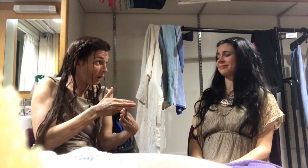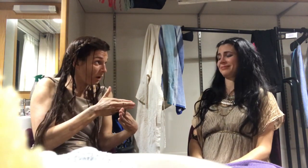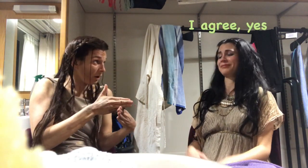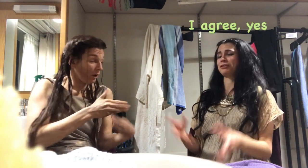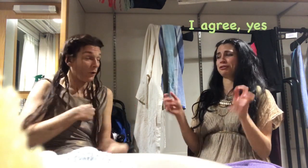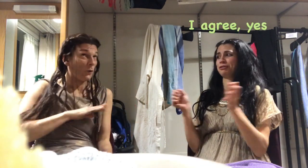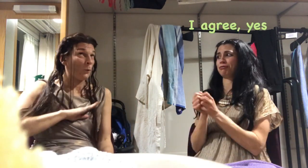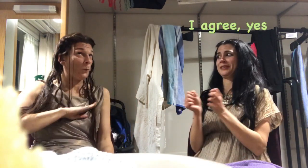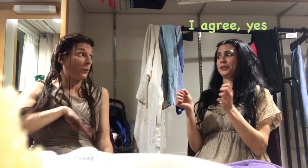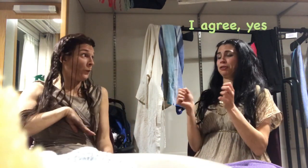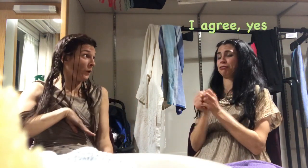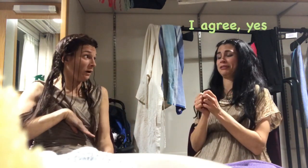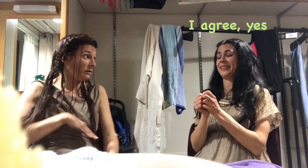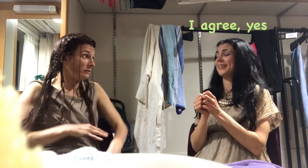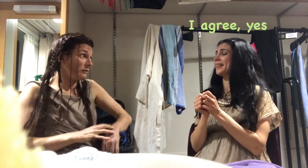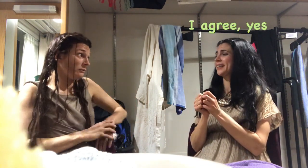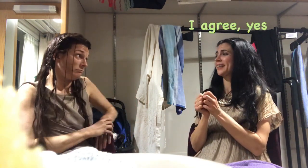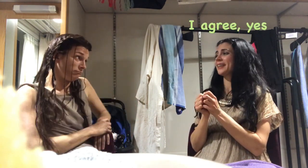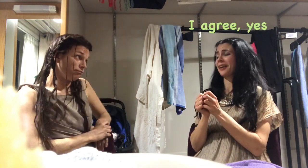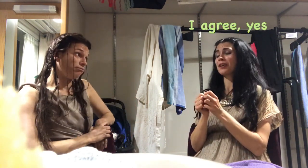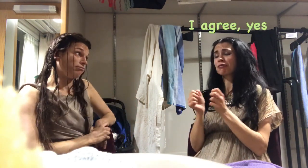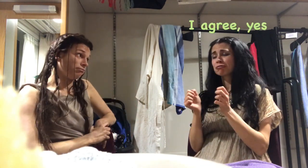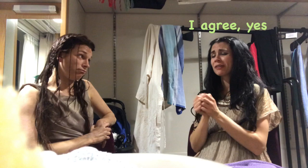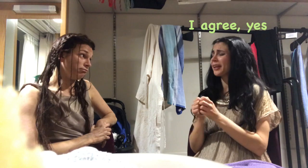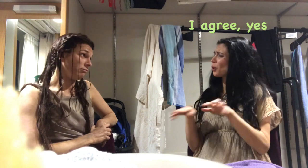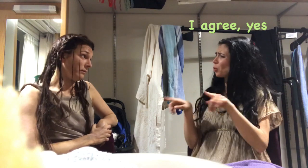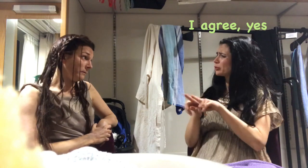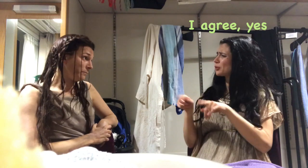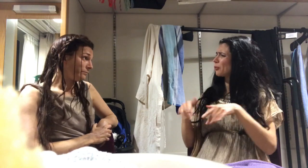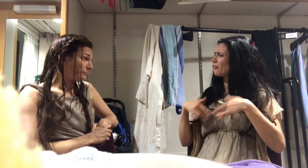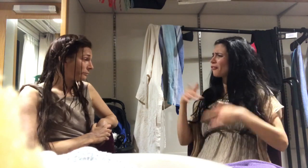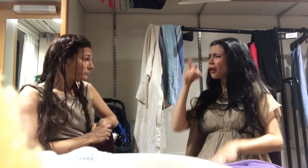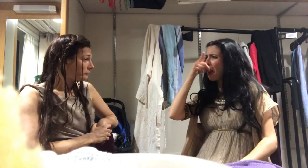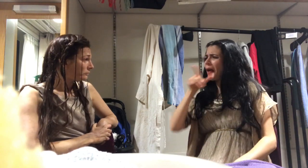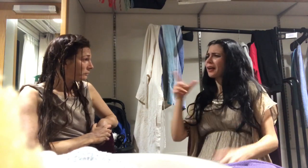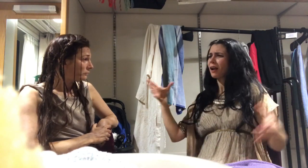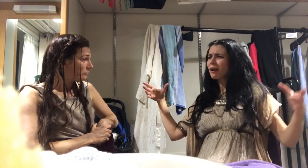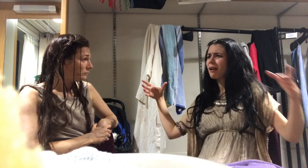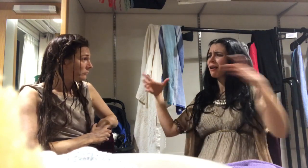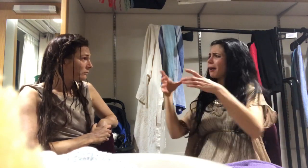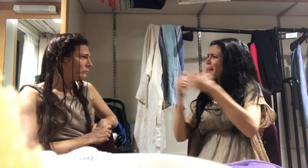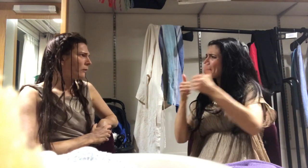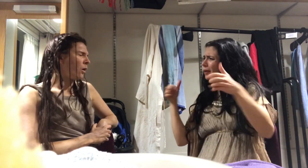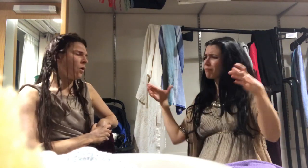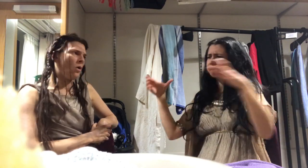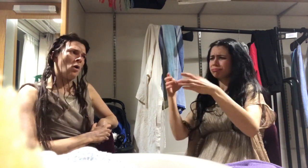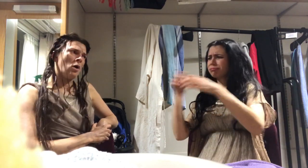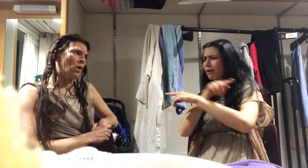Phew! A relief! Also I feel so lucky with the cast and company!